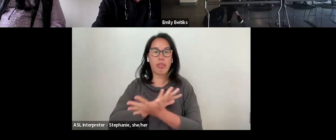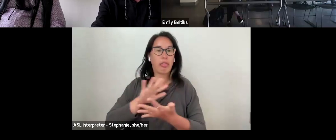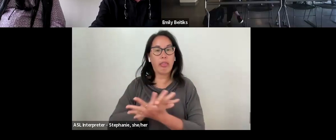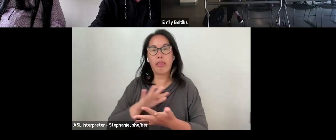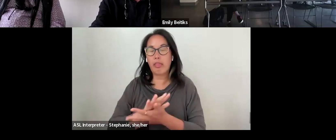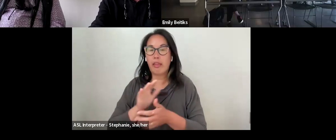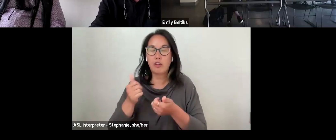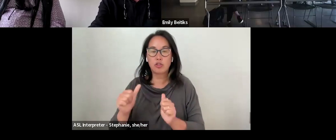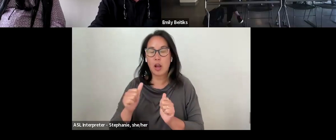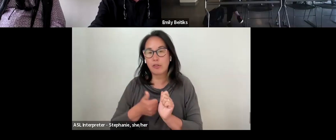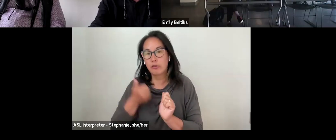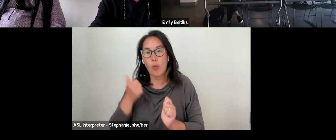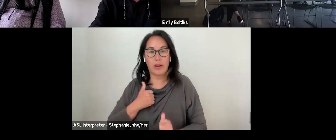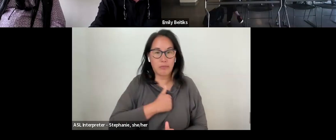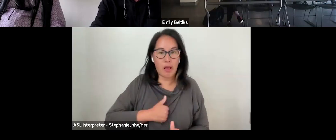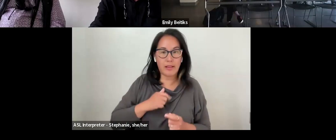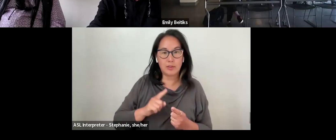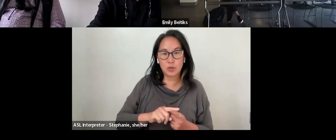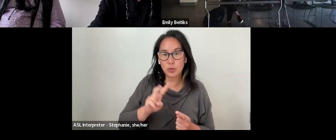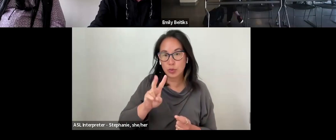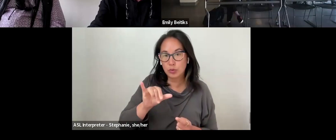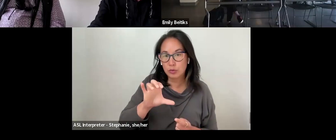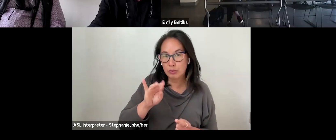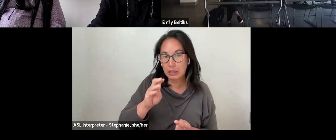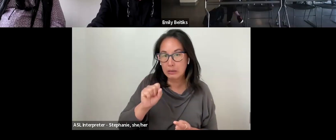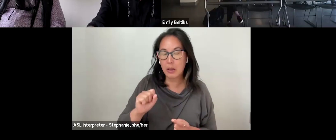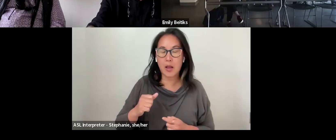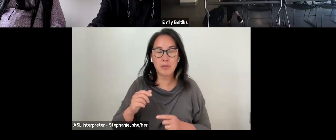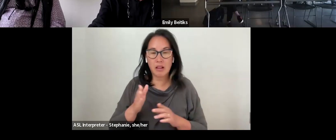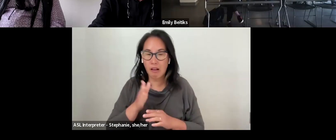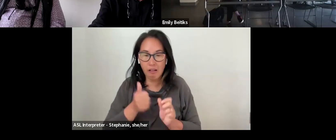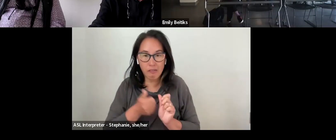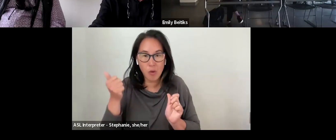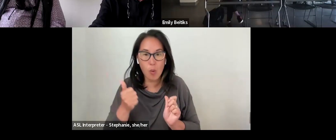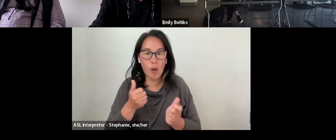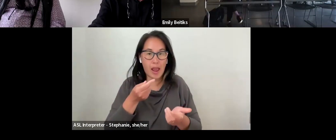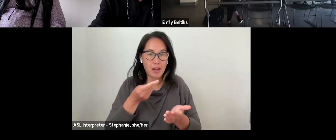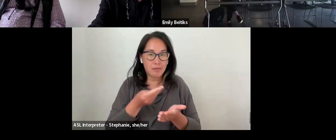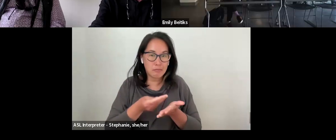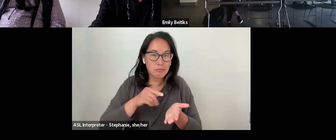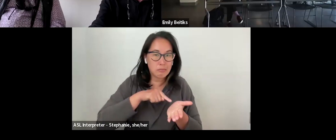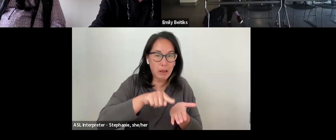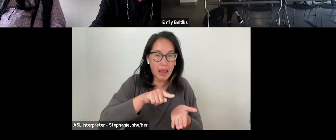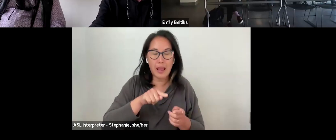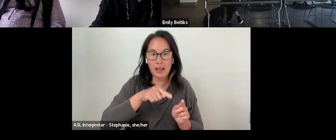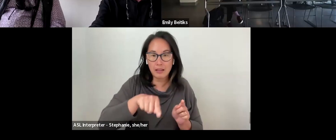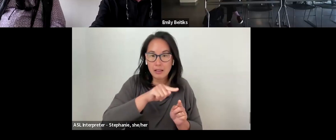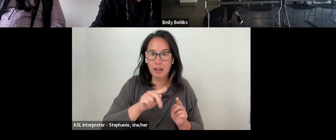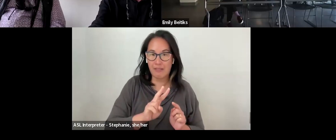or apologizing to the victims of the studies. If they do apologize or compensate, it's not voluntarily.